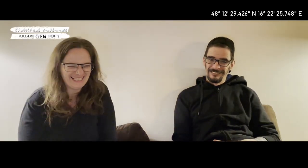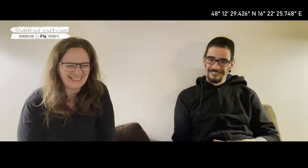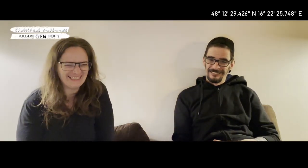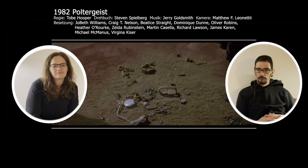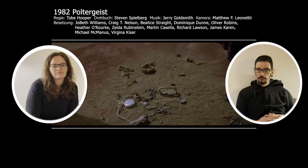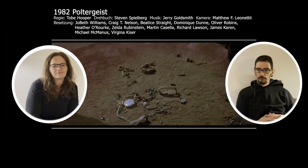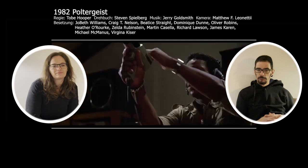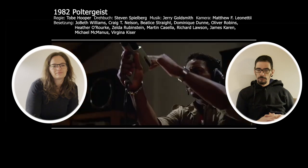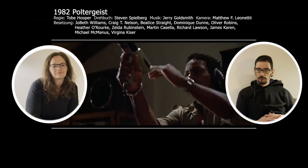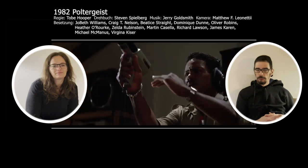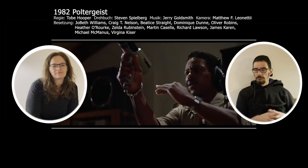So completely opposite.